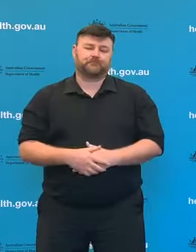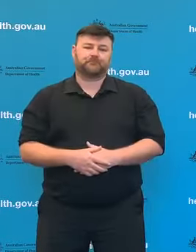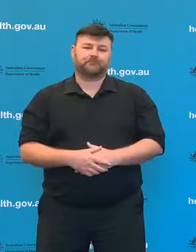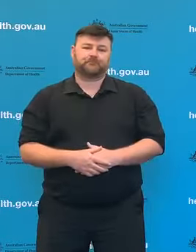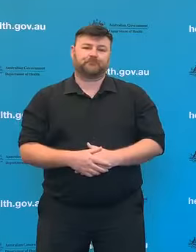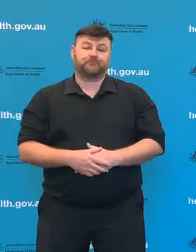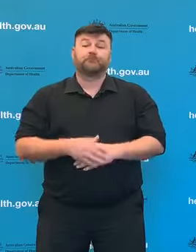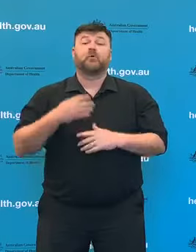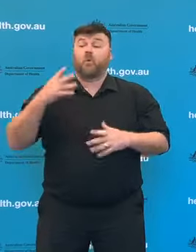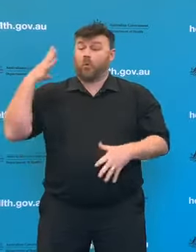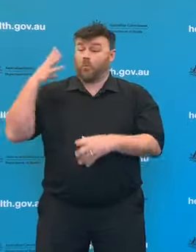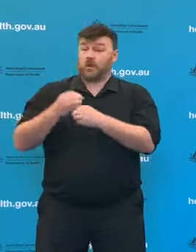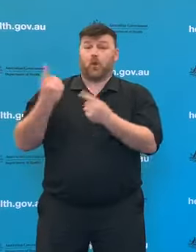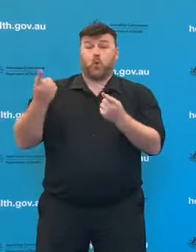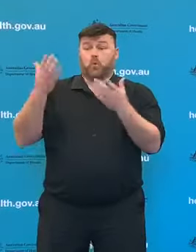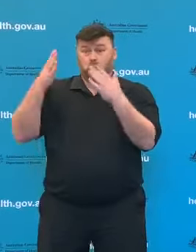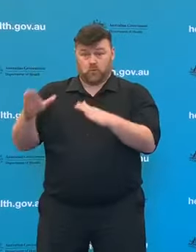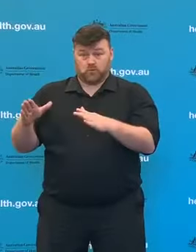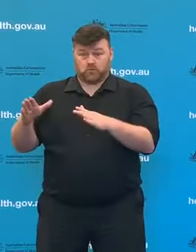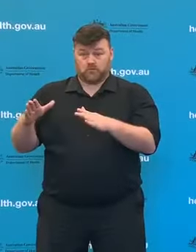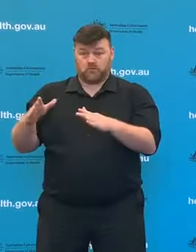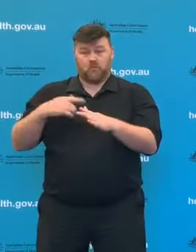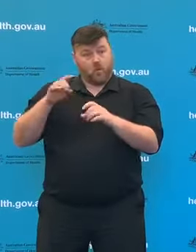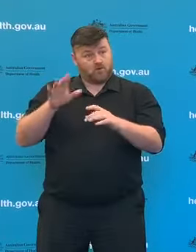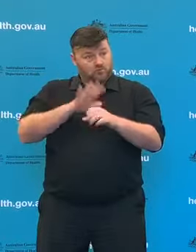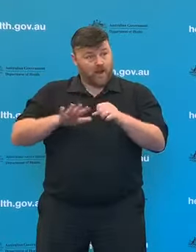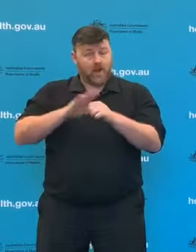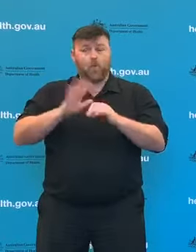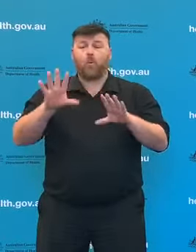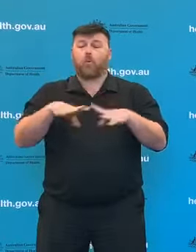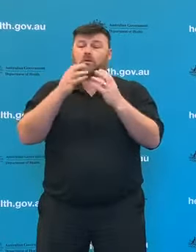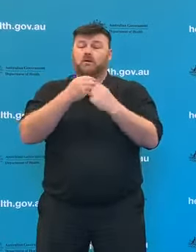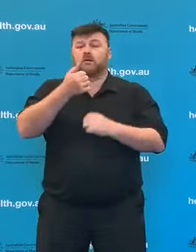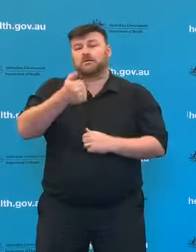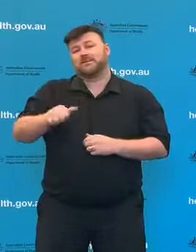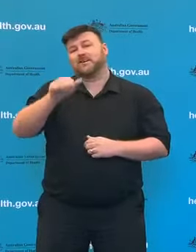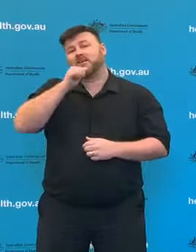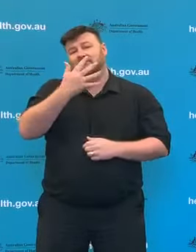died from COVID-19 in Australia to 657.